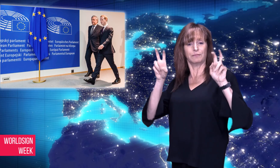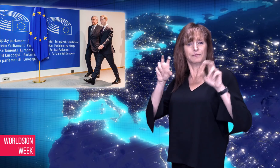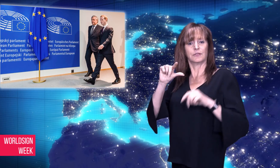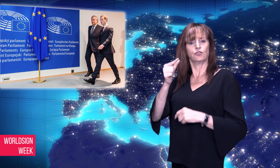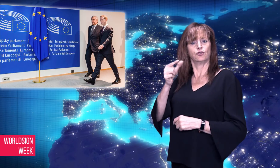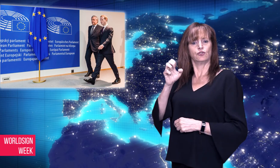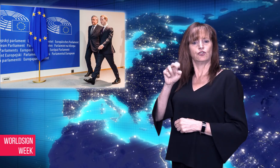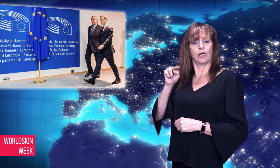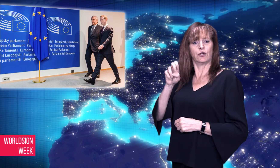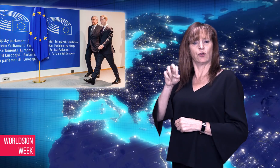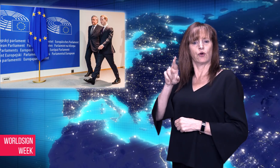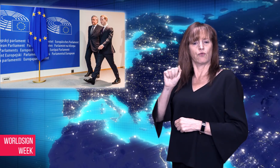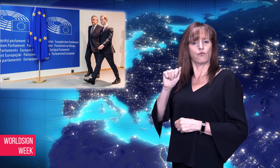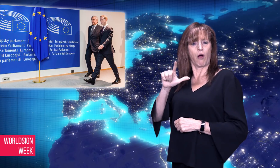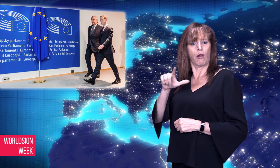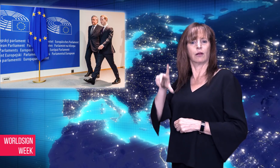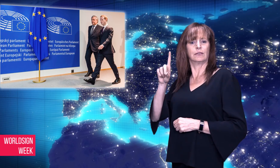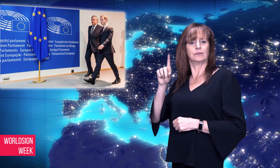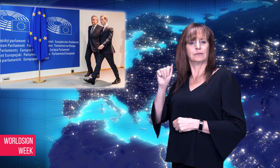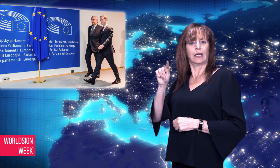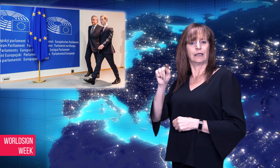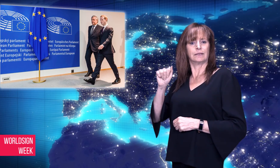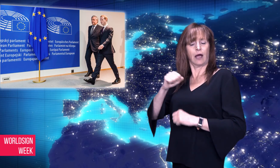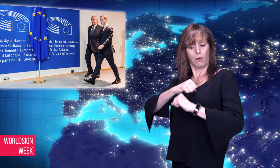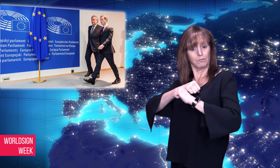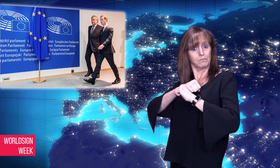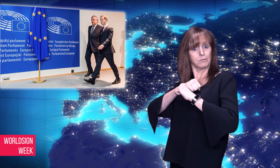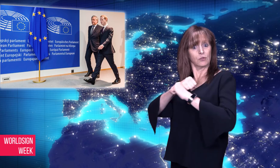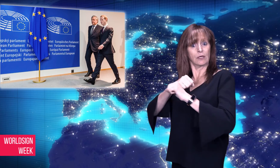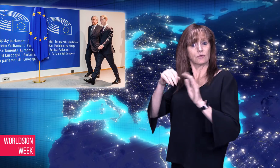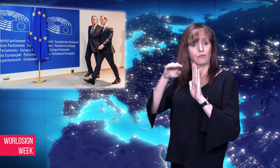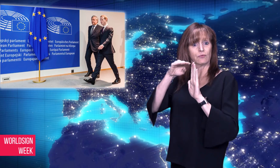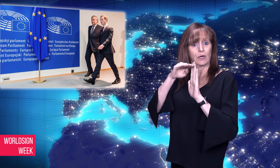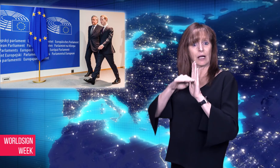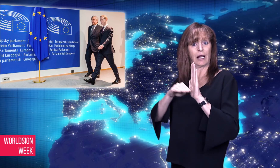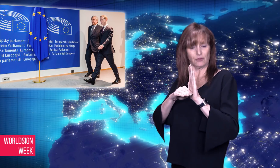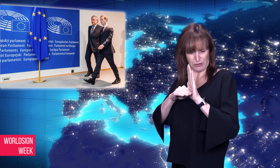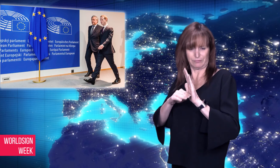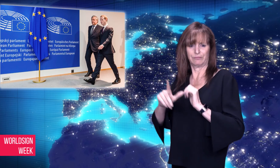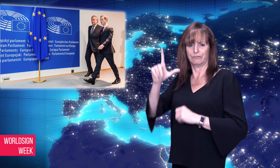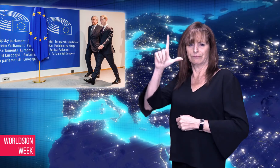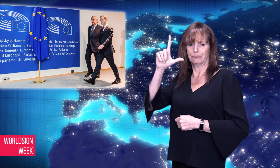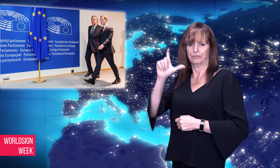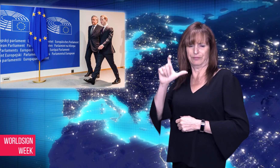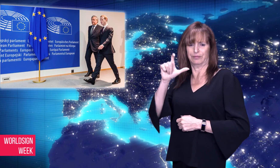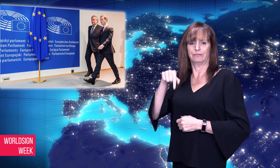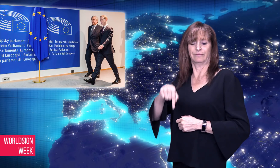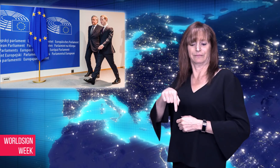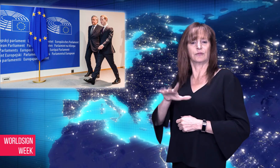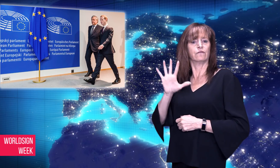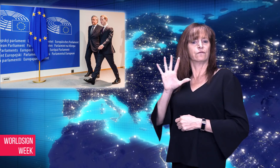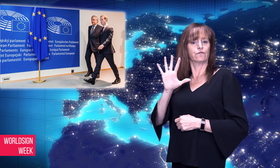Regulation goes into effect on Friday, which charges companies 4